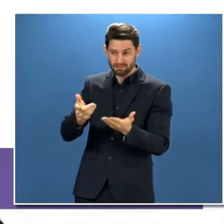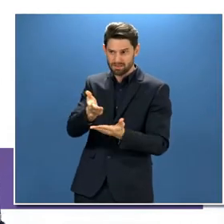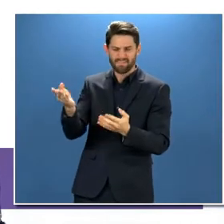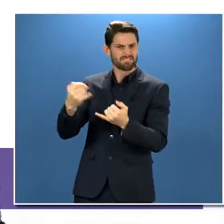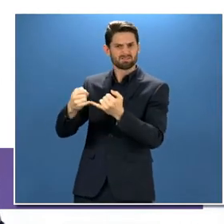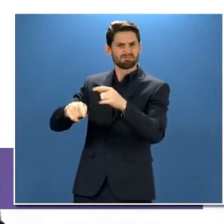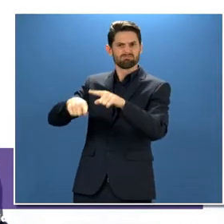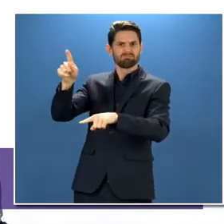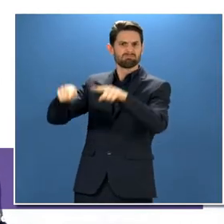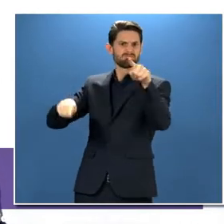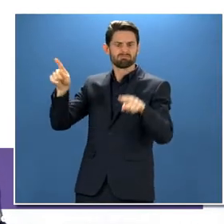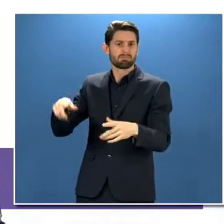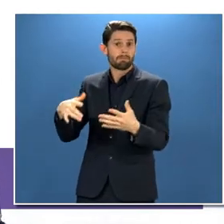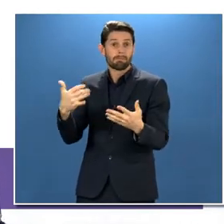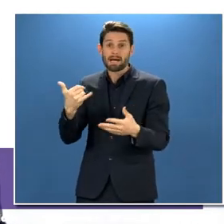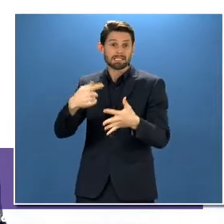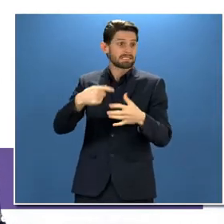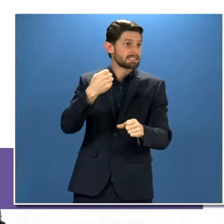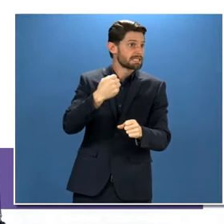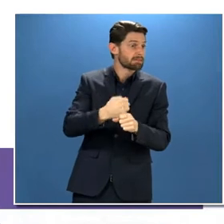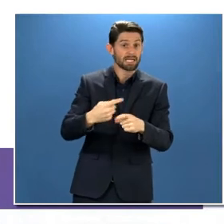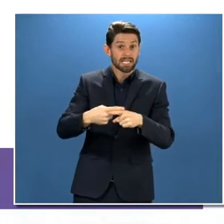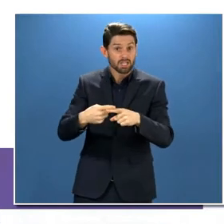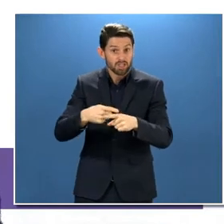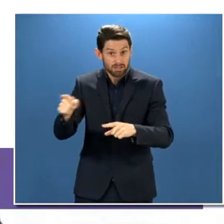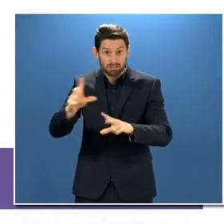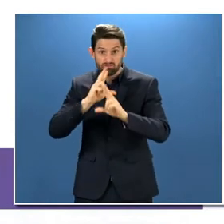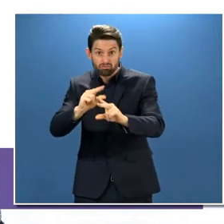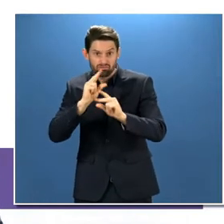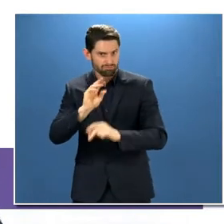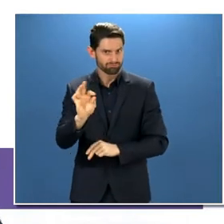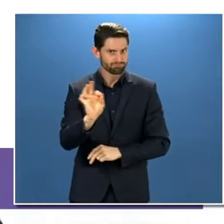For example, English may not be a first language, but they still have specific